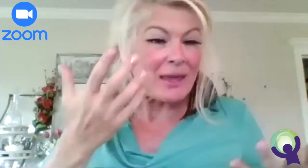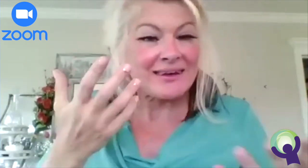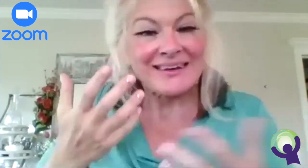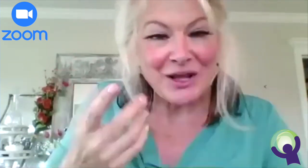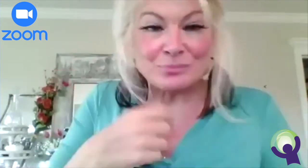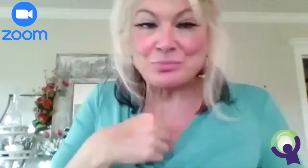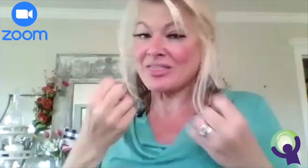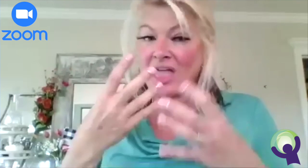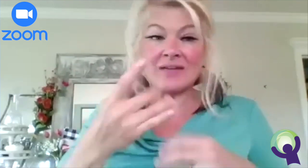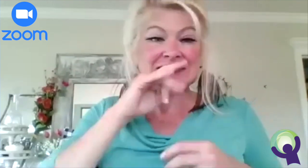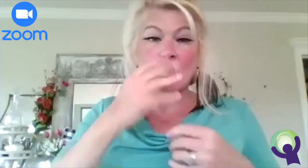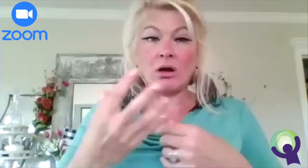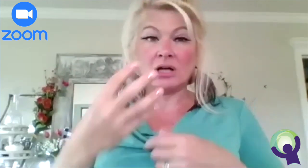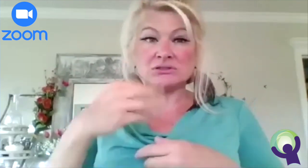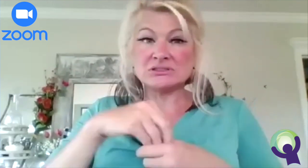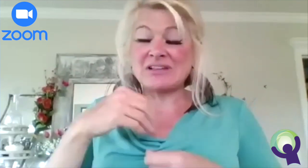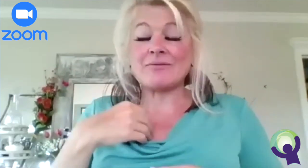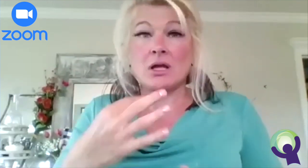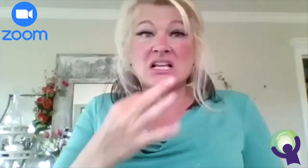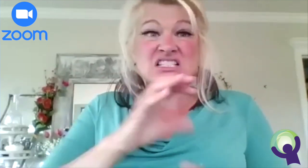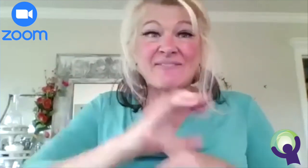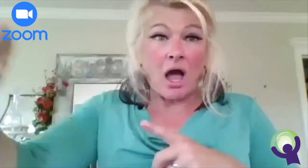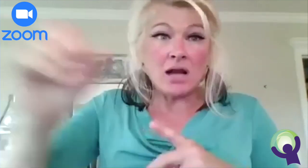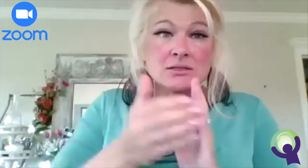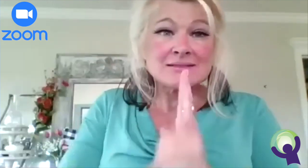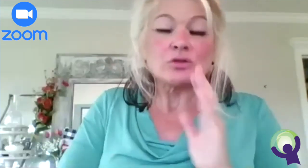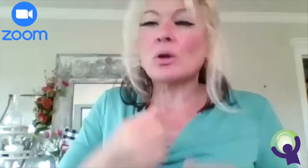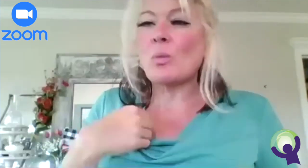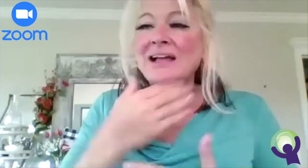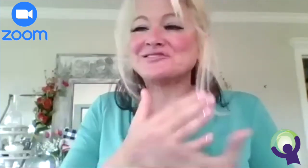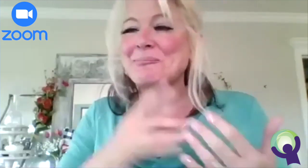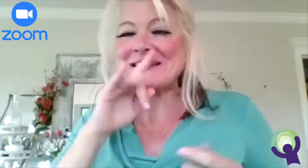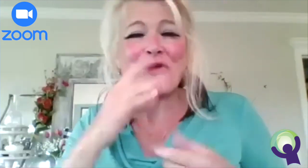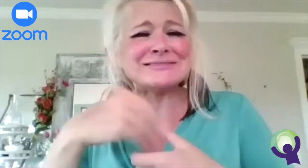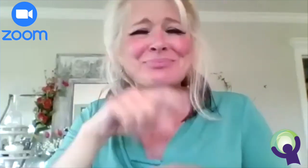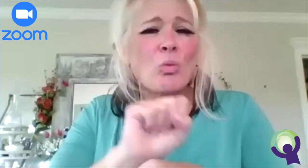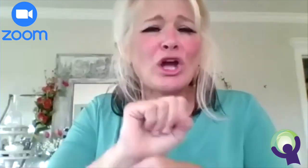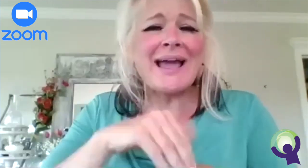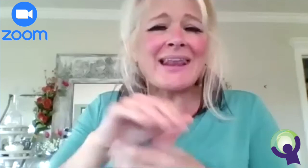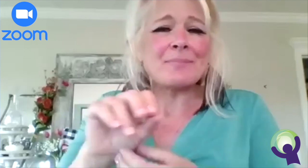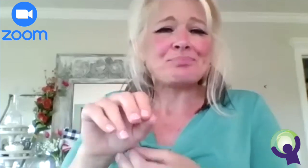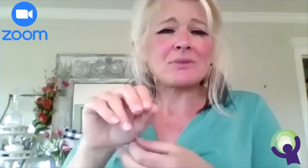need is and we need to look at what their skills are because